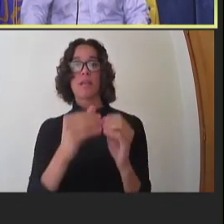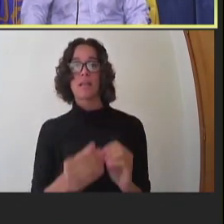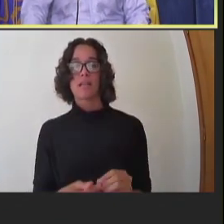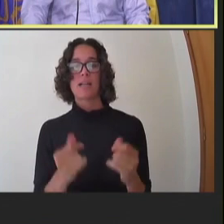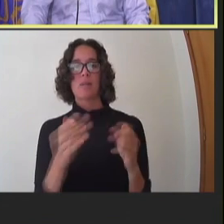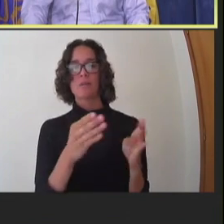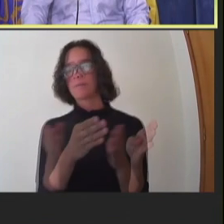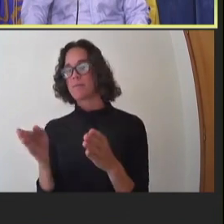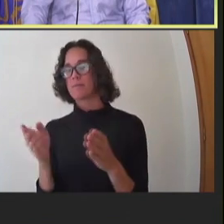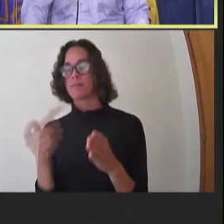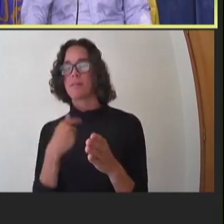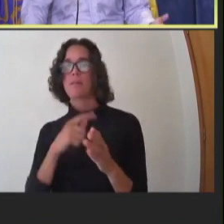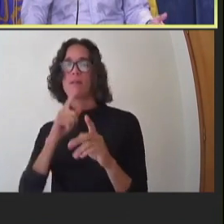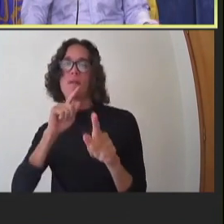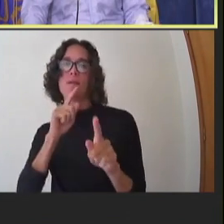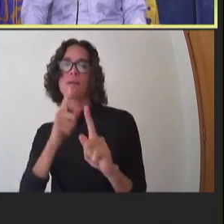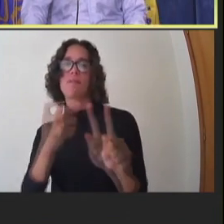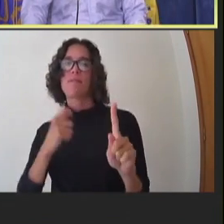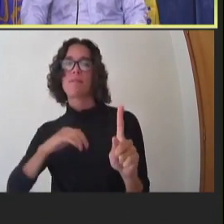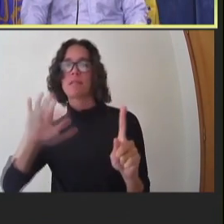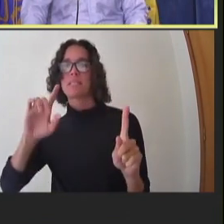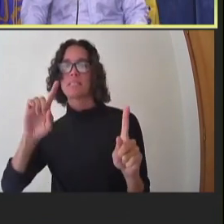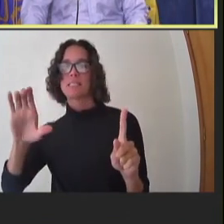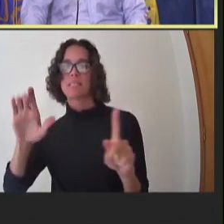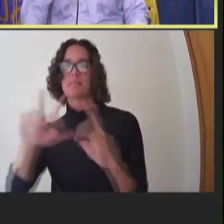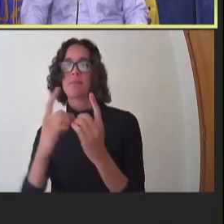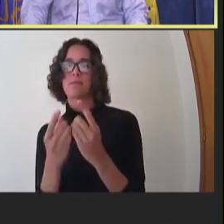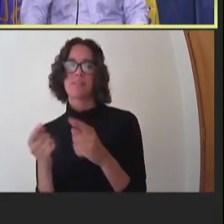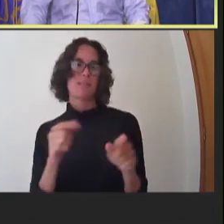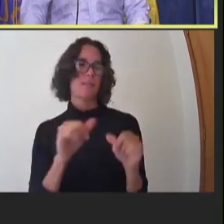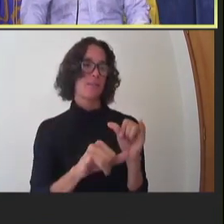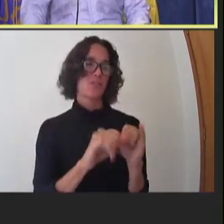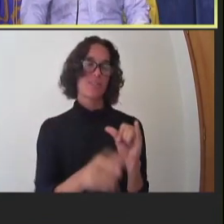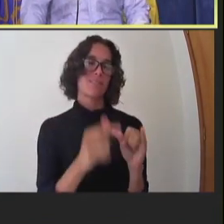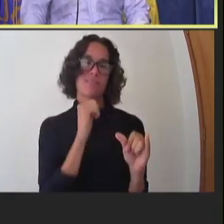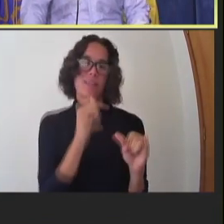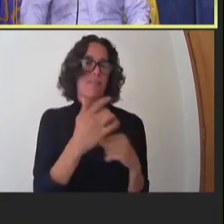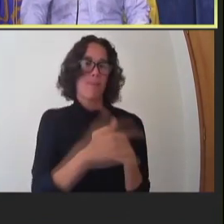come into CDC as the admissions data was no longer available. And this was actually